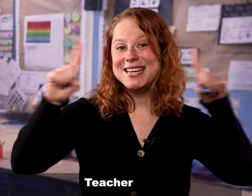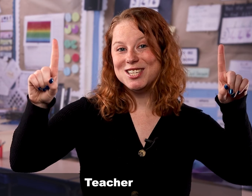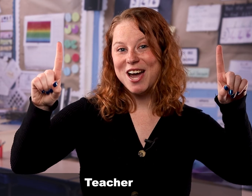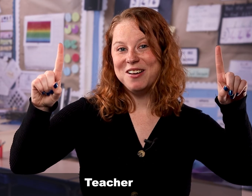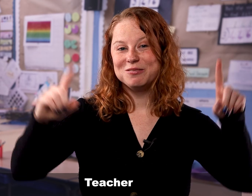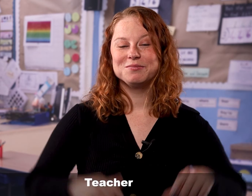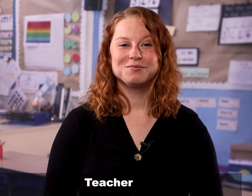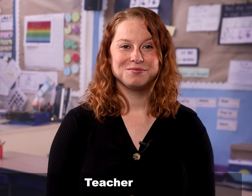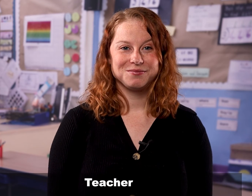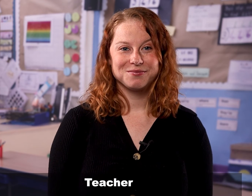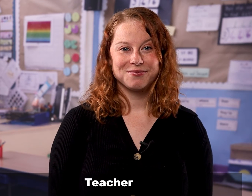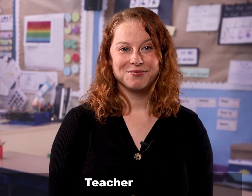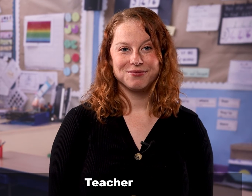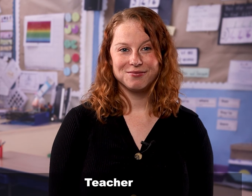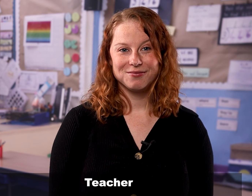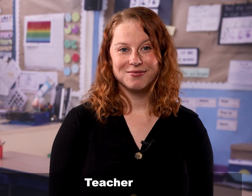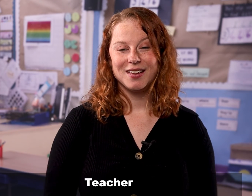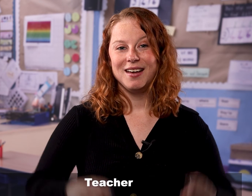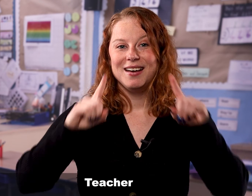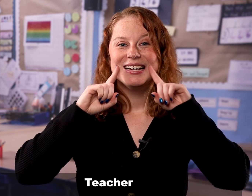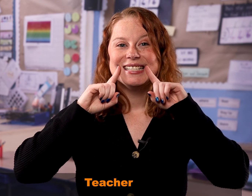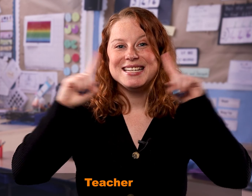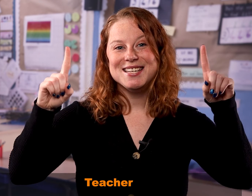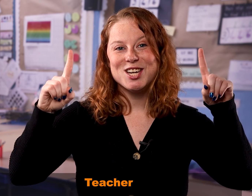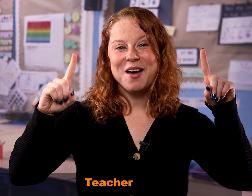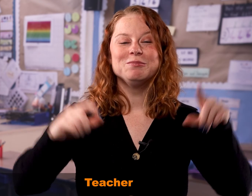Teacher Teacher